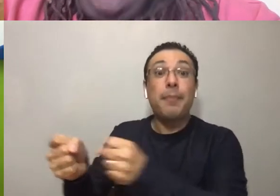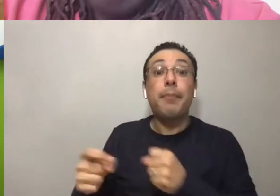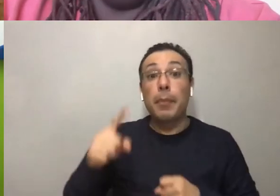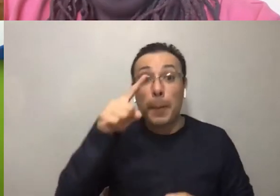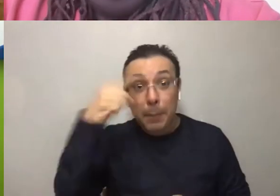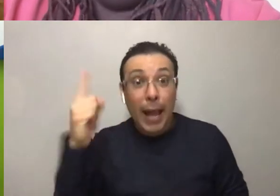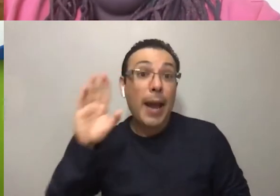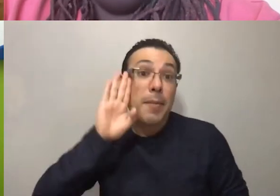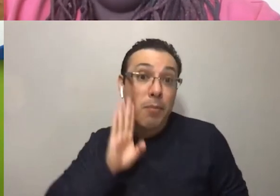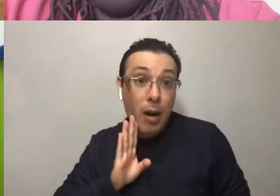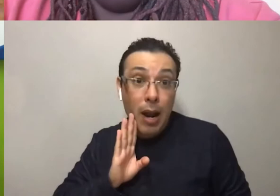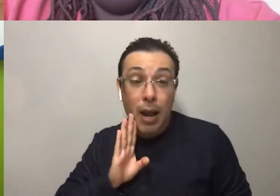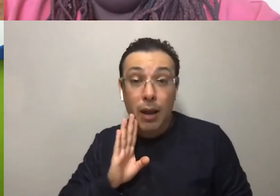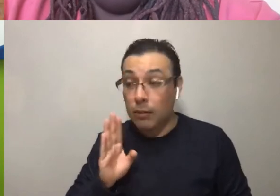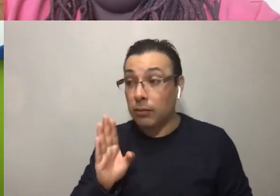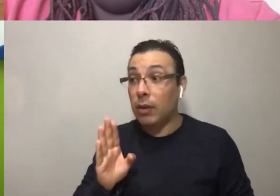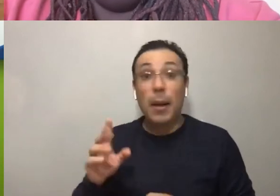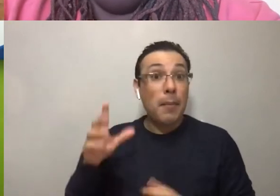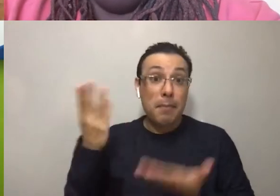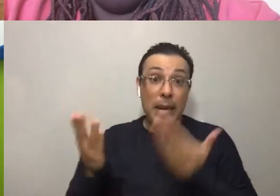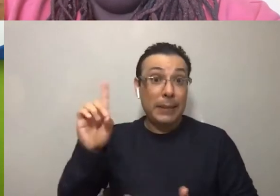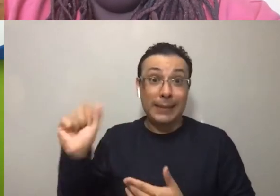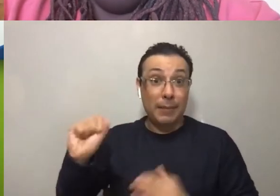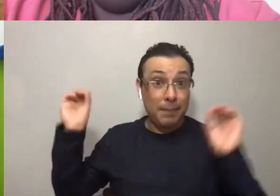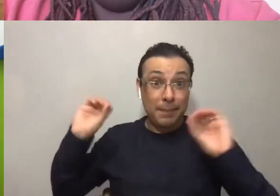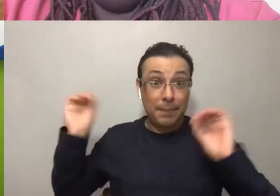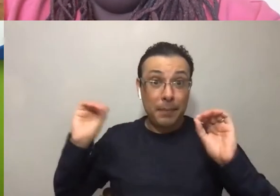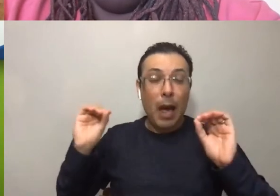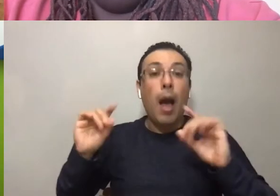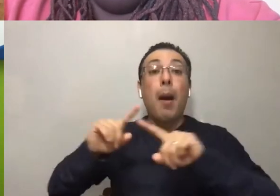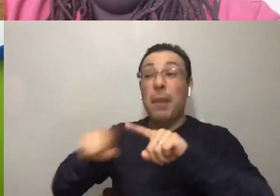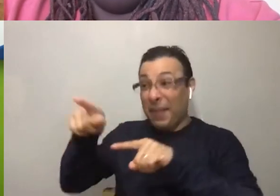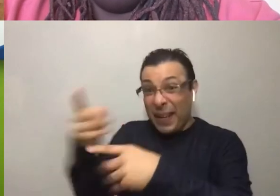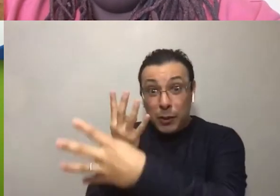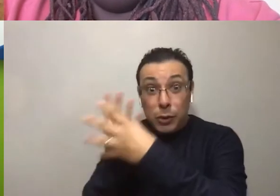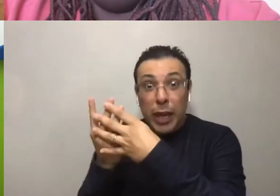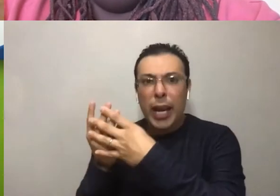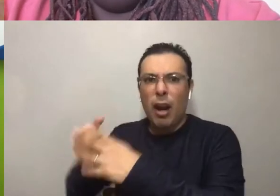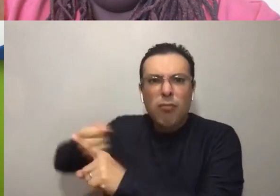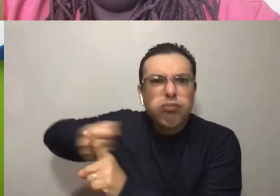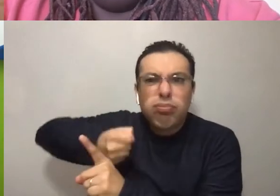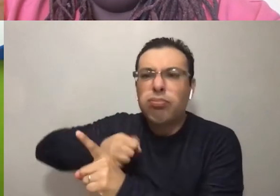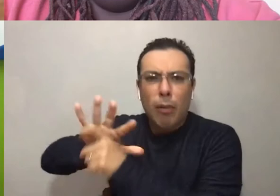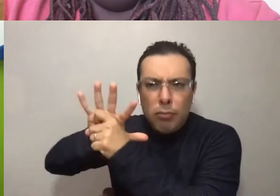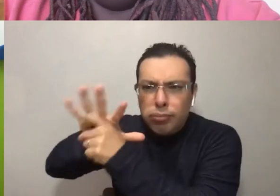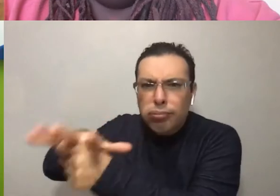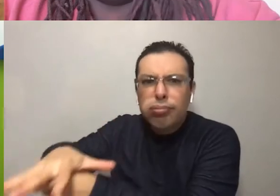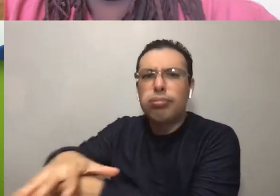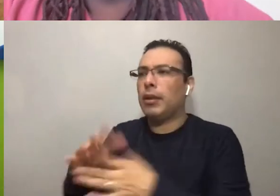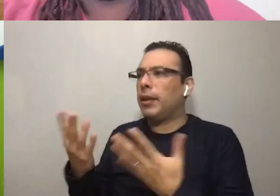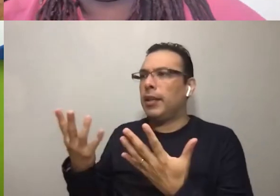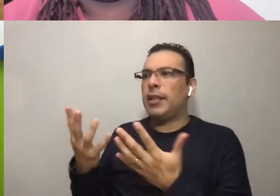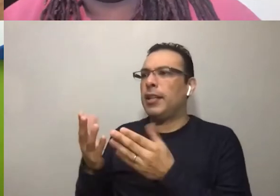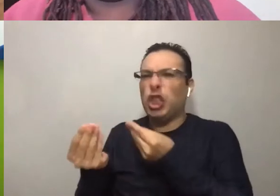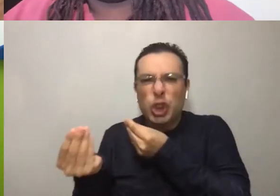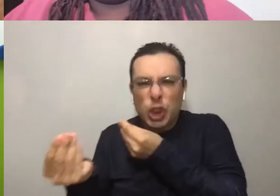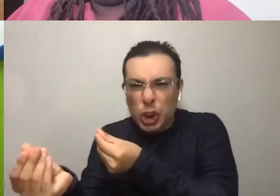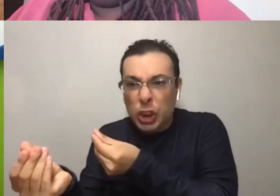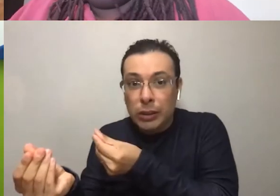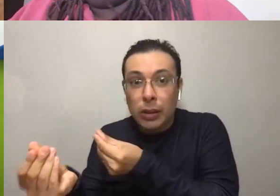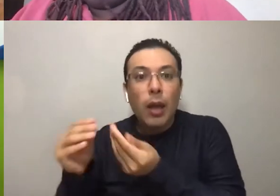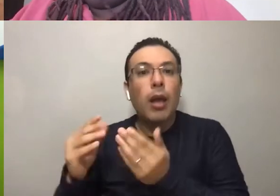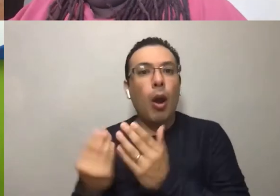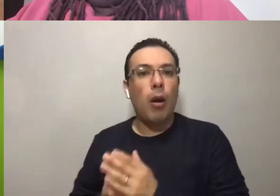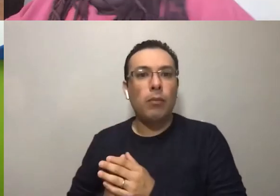starve them and isolate them and beat them until they have PTSD and depression and anxiety and all types of disabilities that they didn’t necessarily come in with.